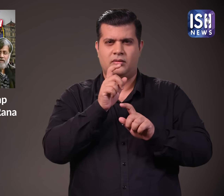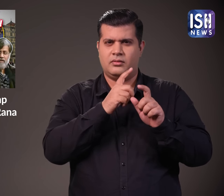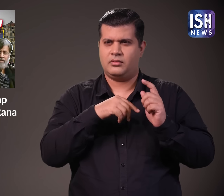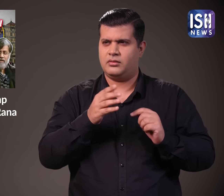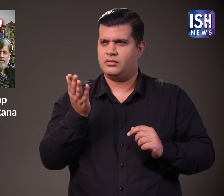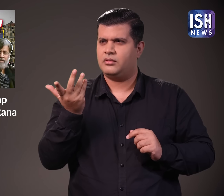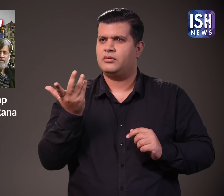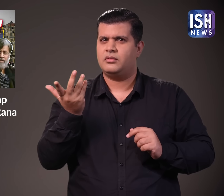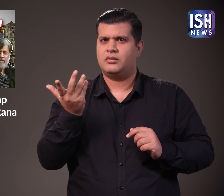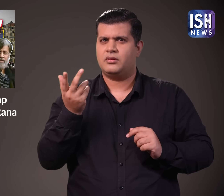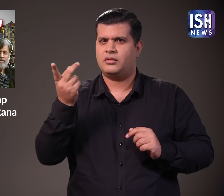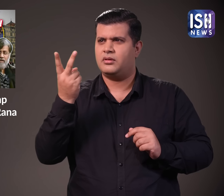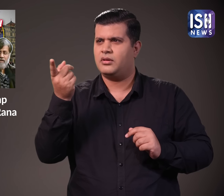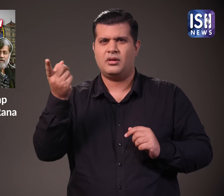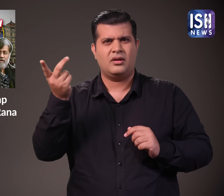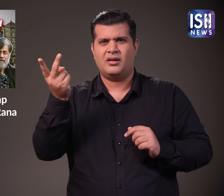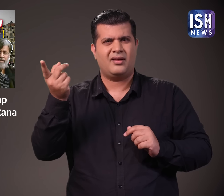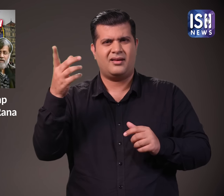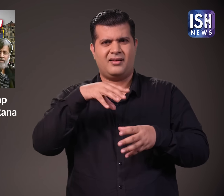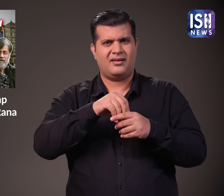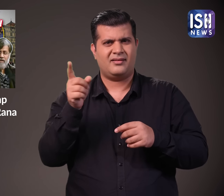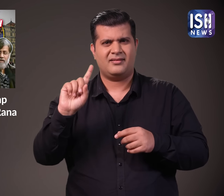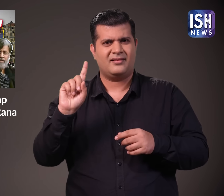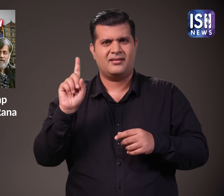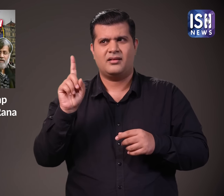People were surprised to see them at the attack site.